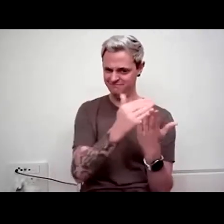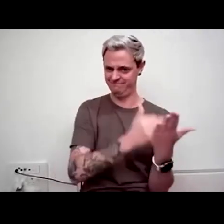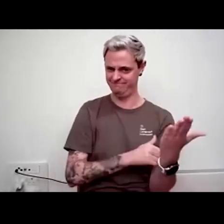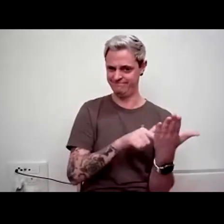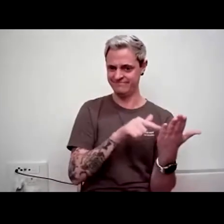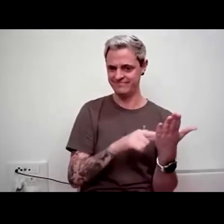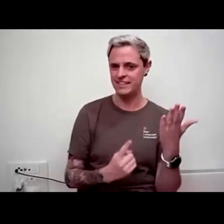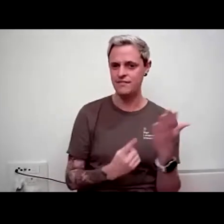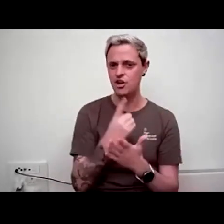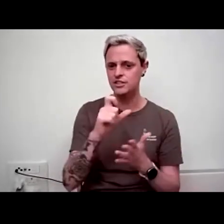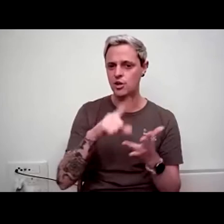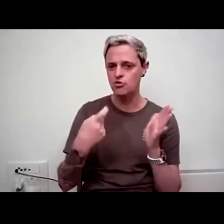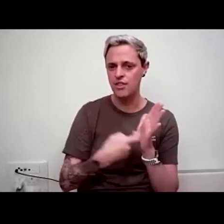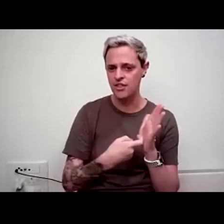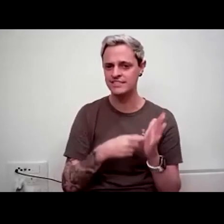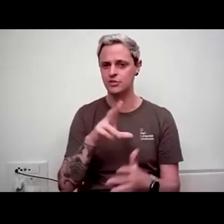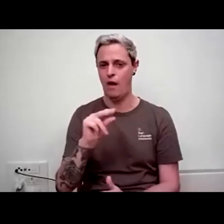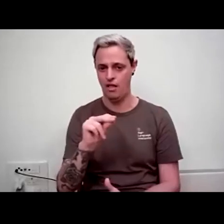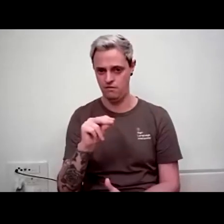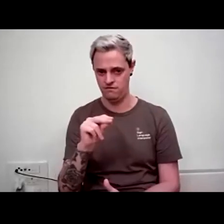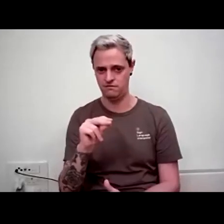1 Corinthians 12.